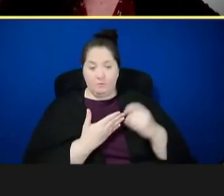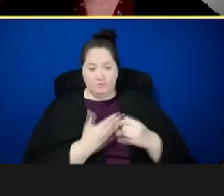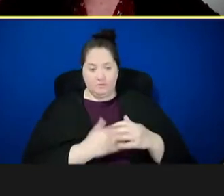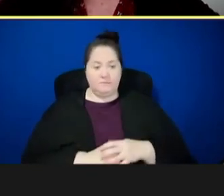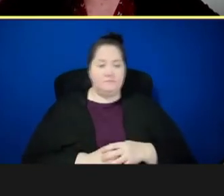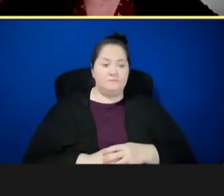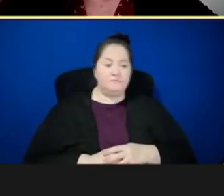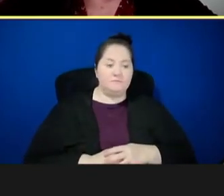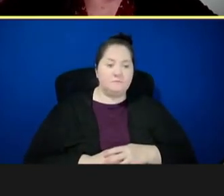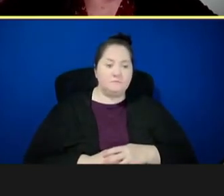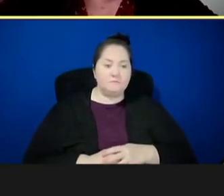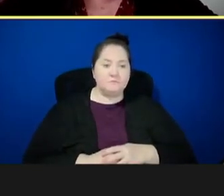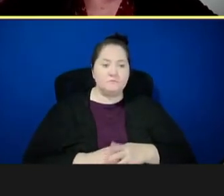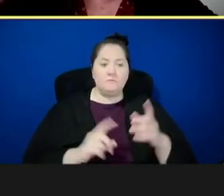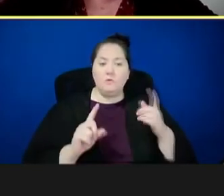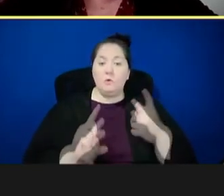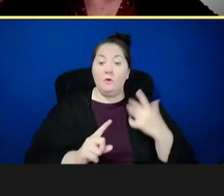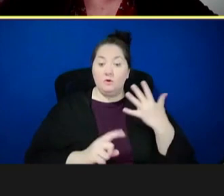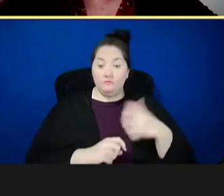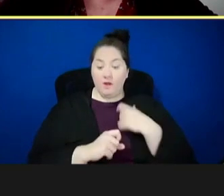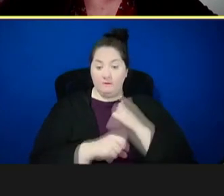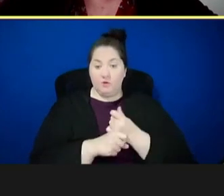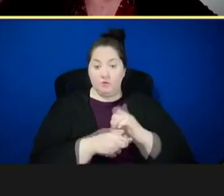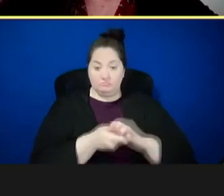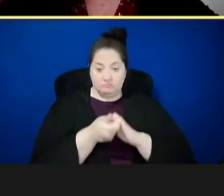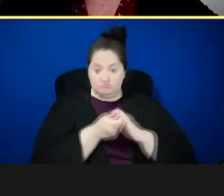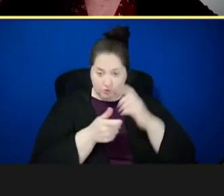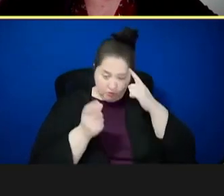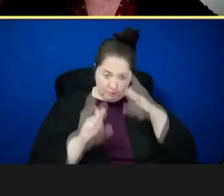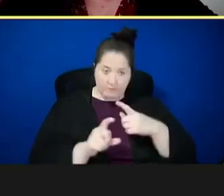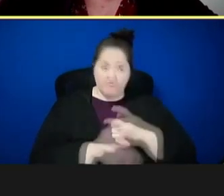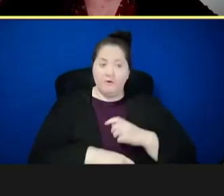The goal of this five-year cooperative agreement from the CDC is to make routine